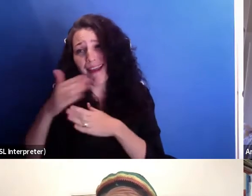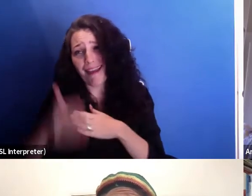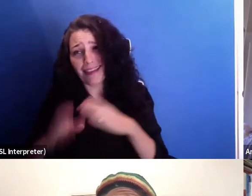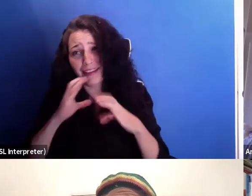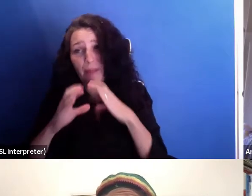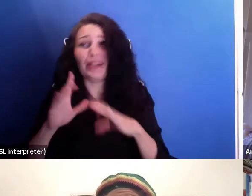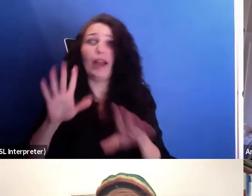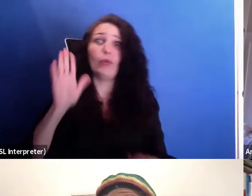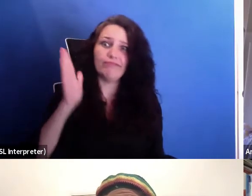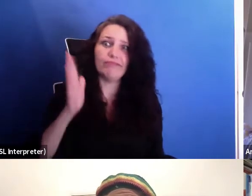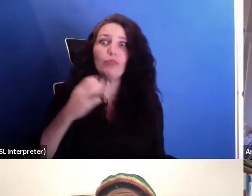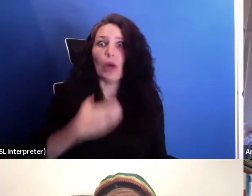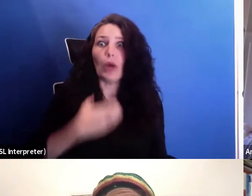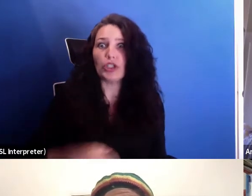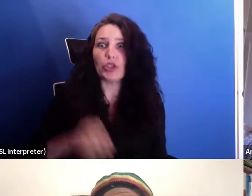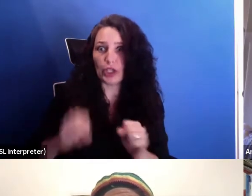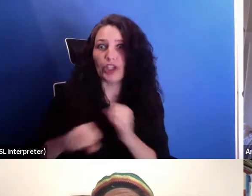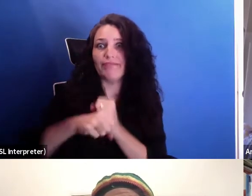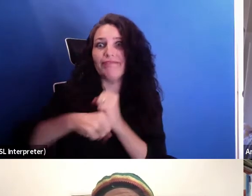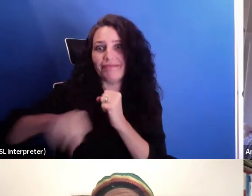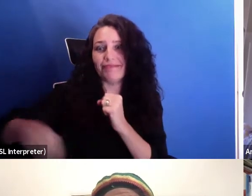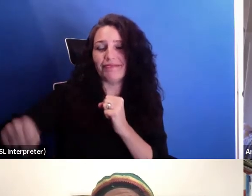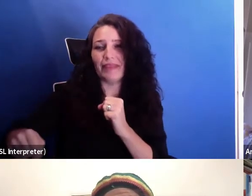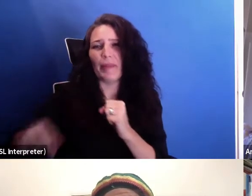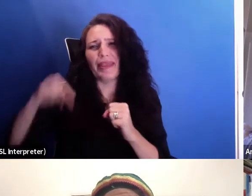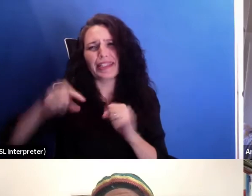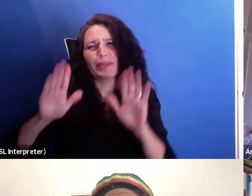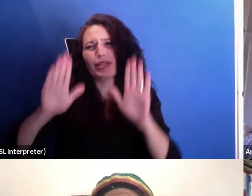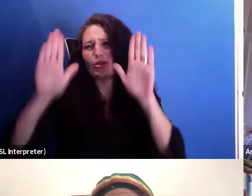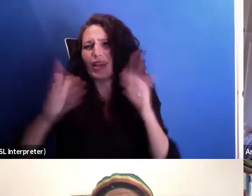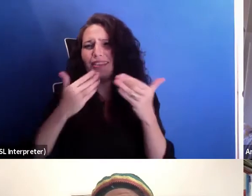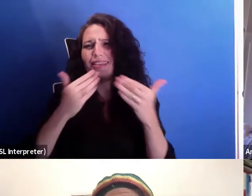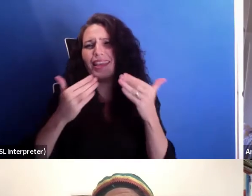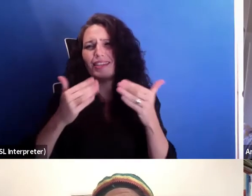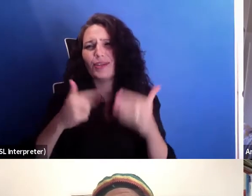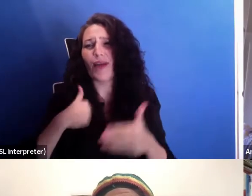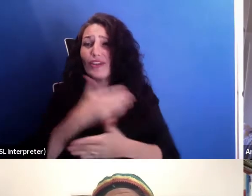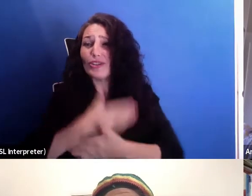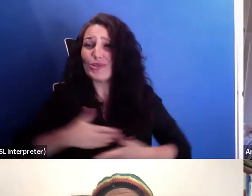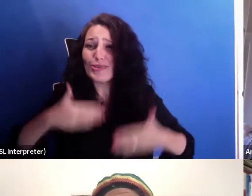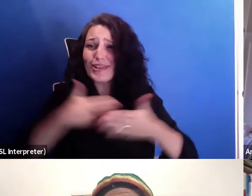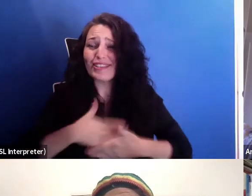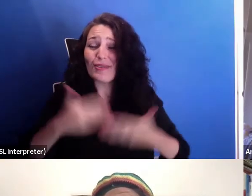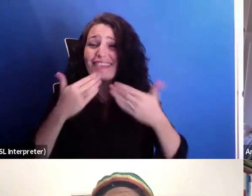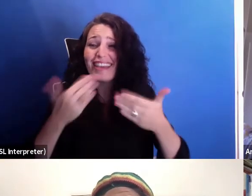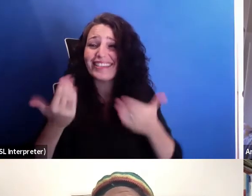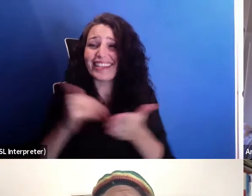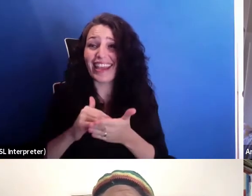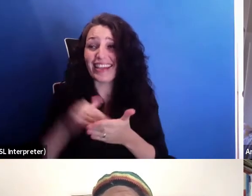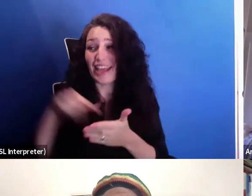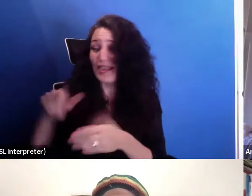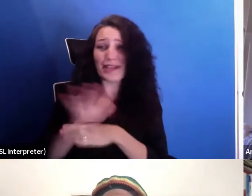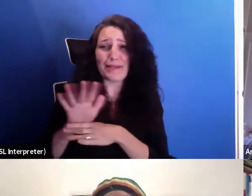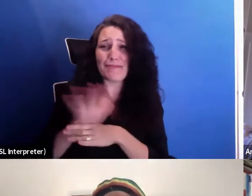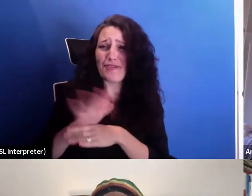I really enjoyed this and thank you for making this movie which by the way, is as much fun as it is in Lion King.